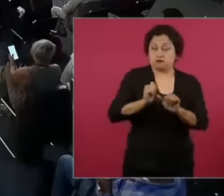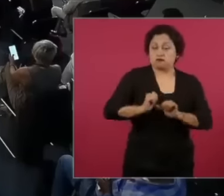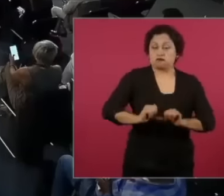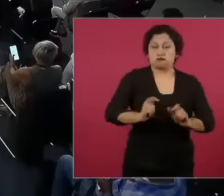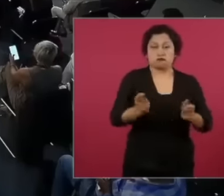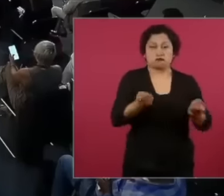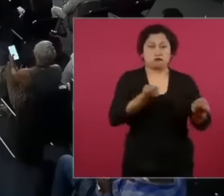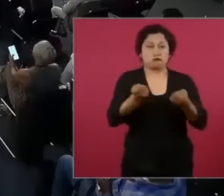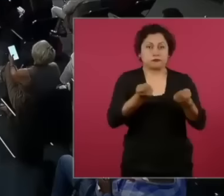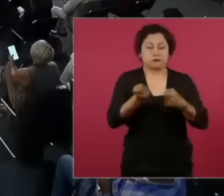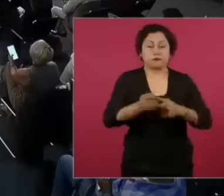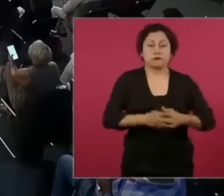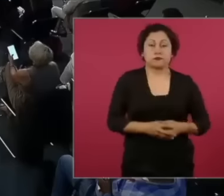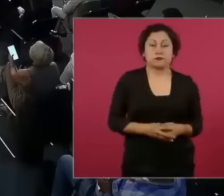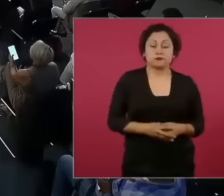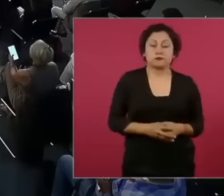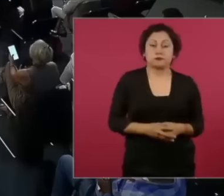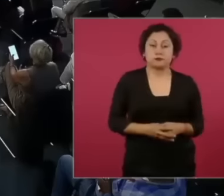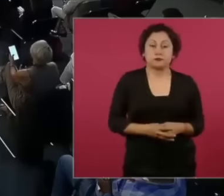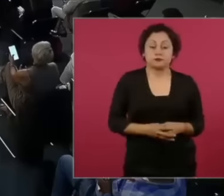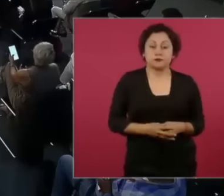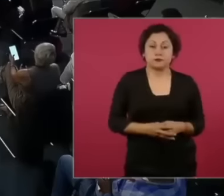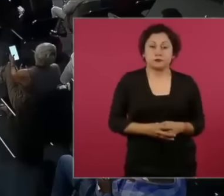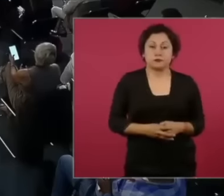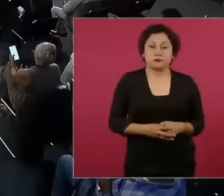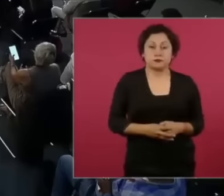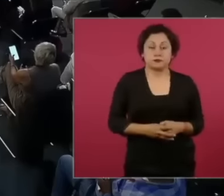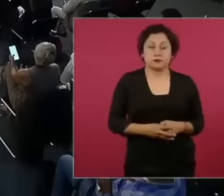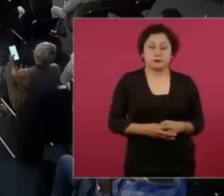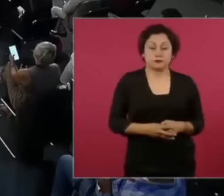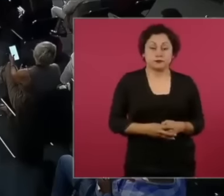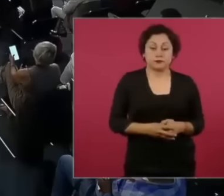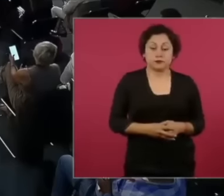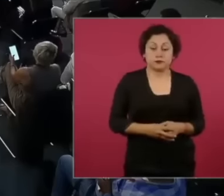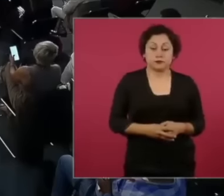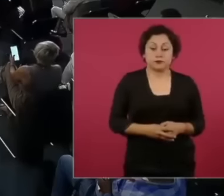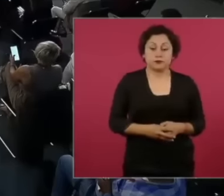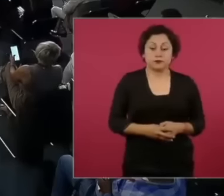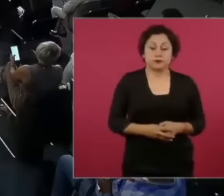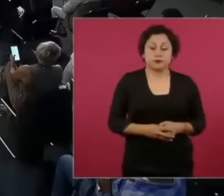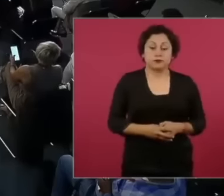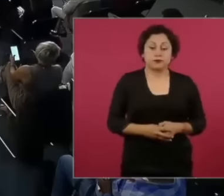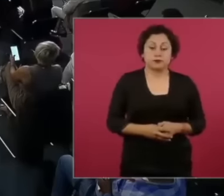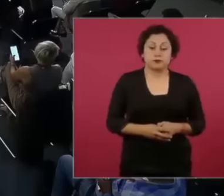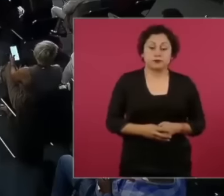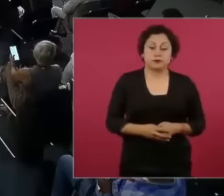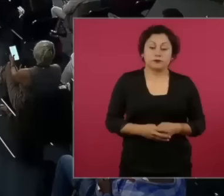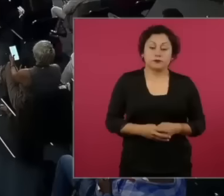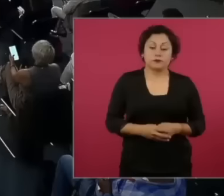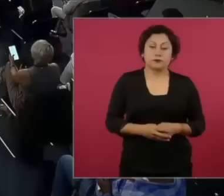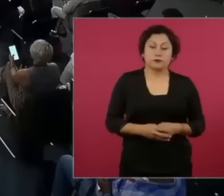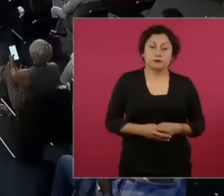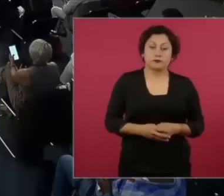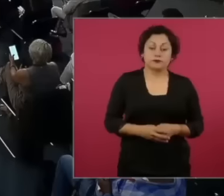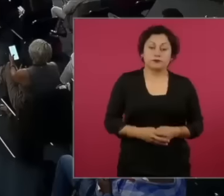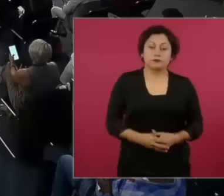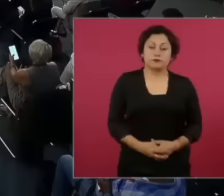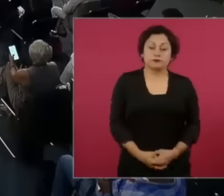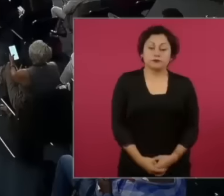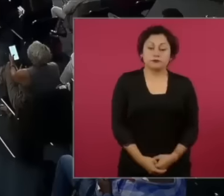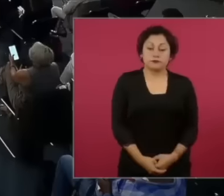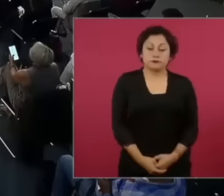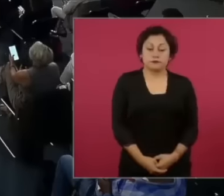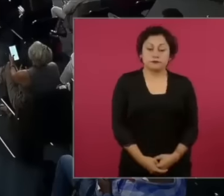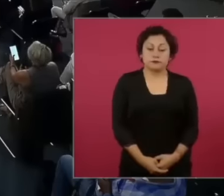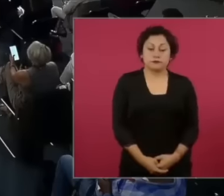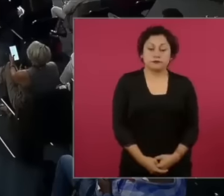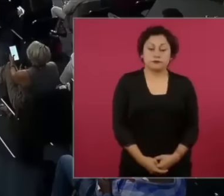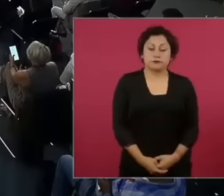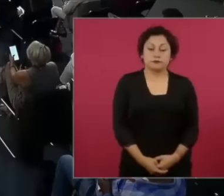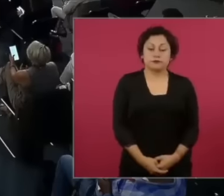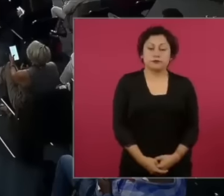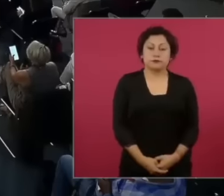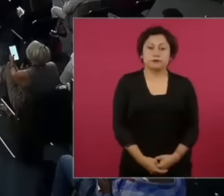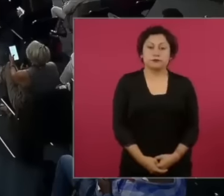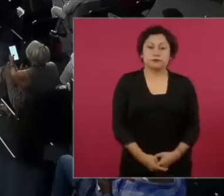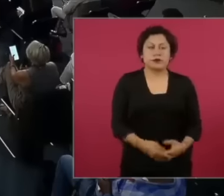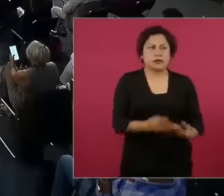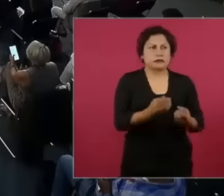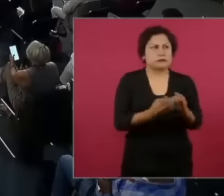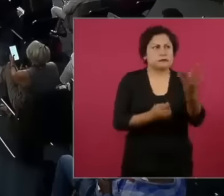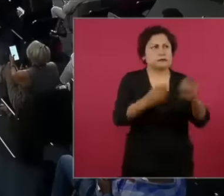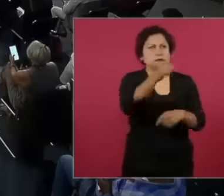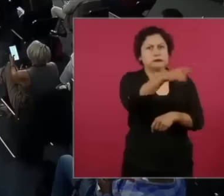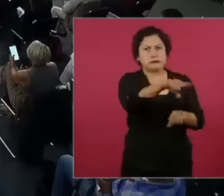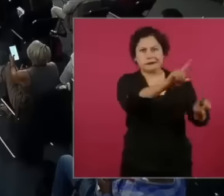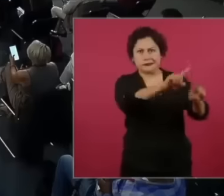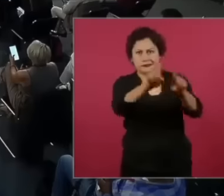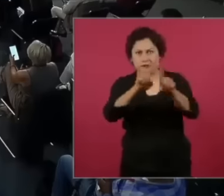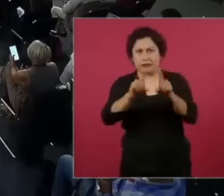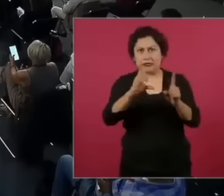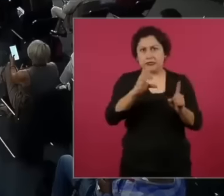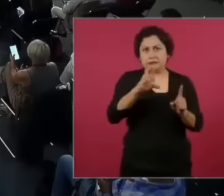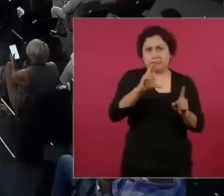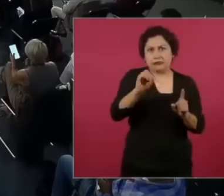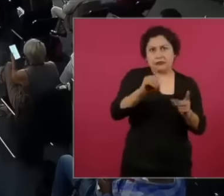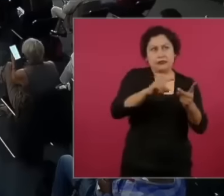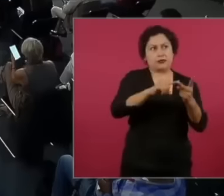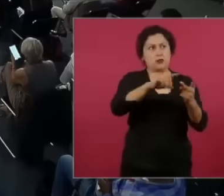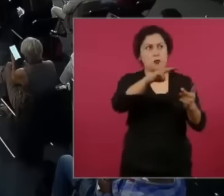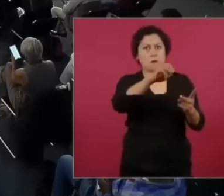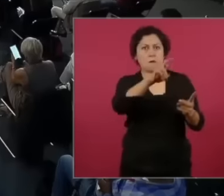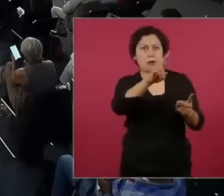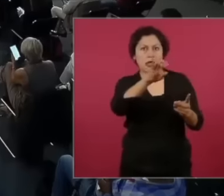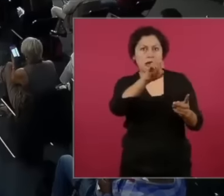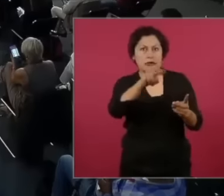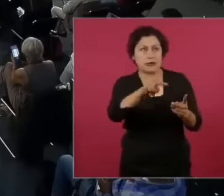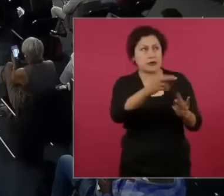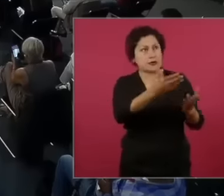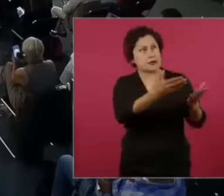Ciro Marín was surprised when they went to the bunker to have a coffee with